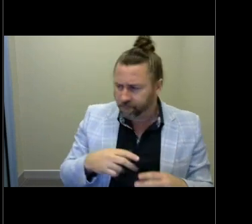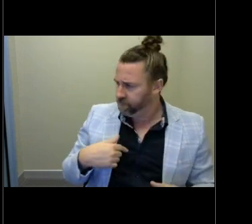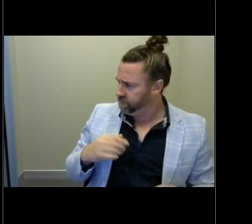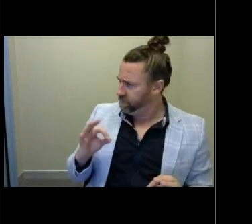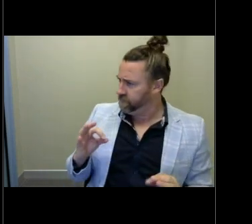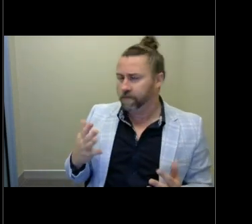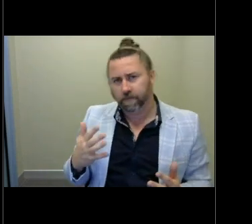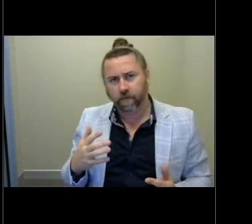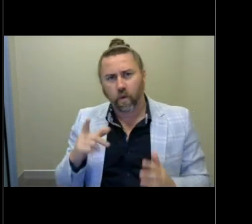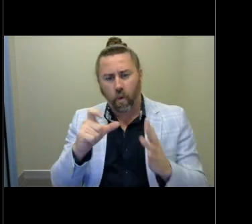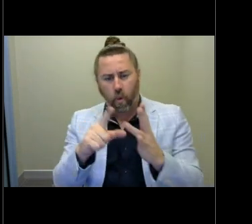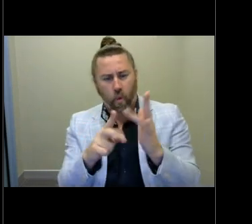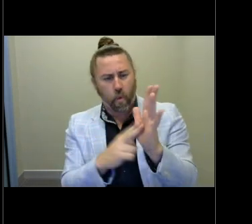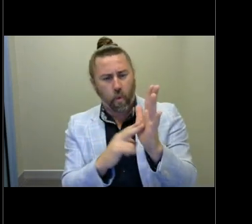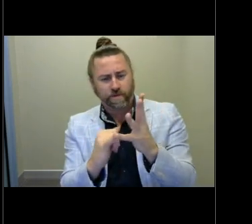So that's agreeing to the order.